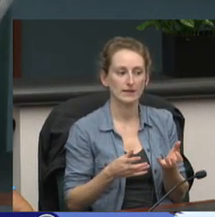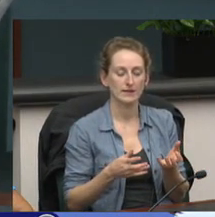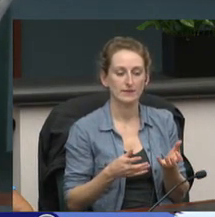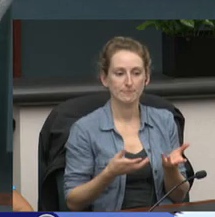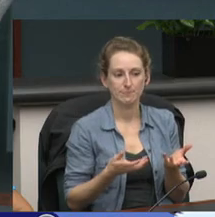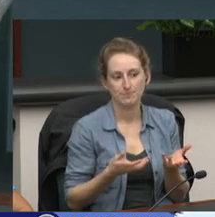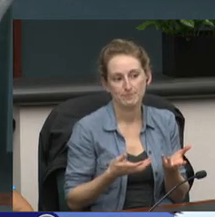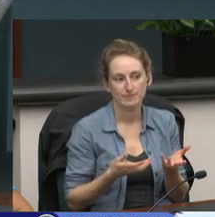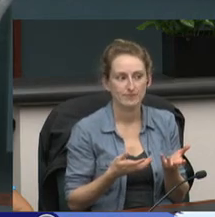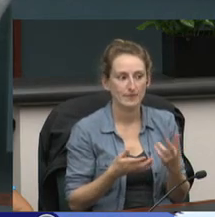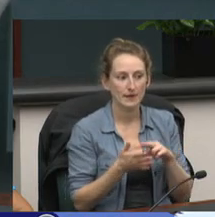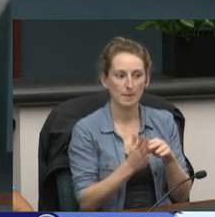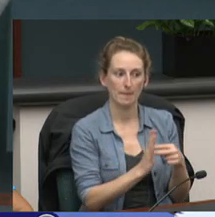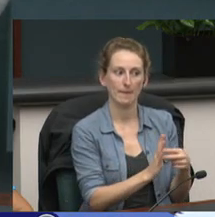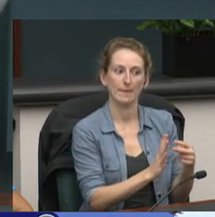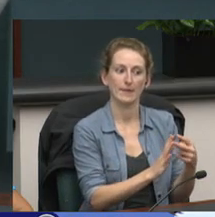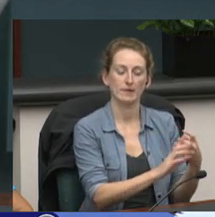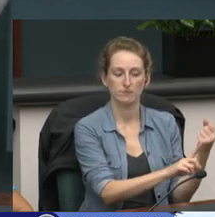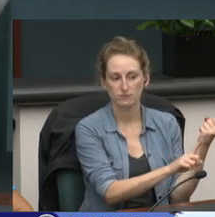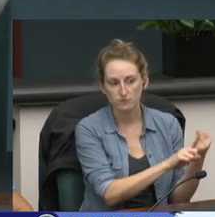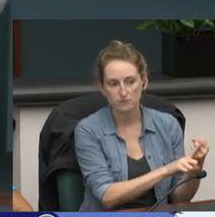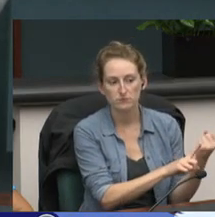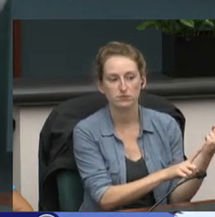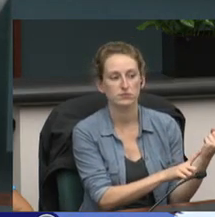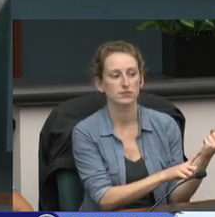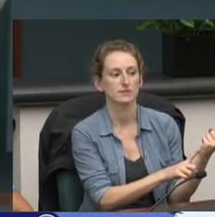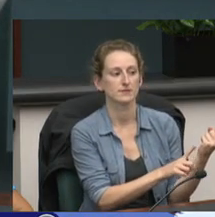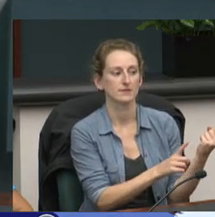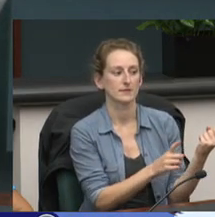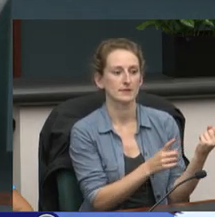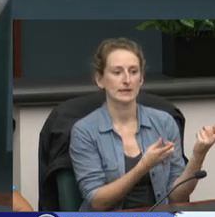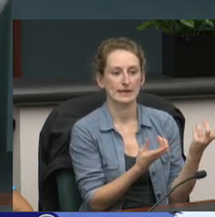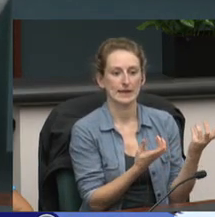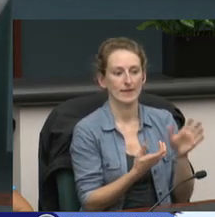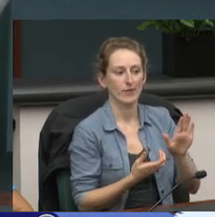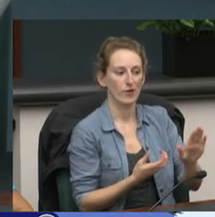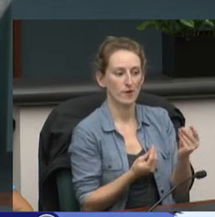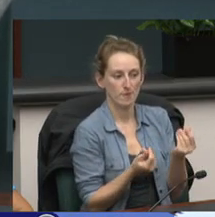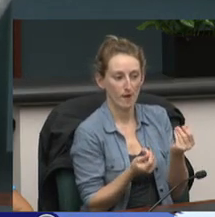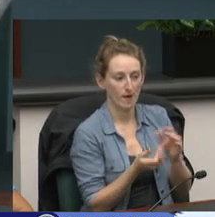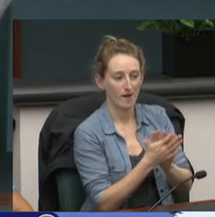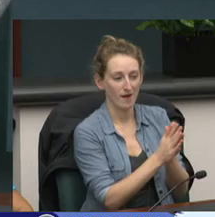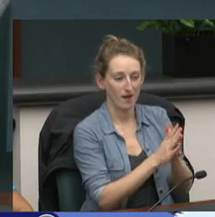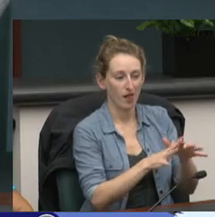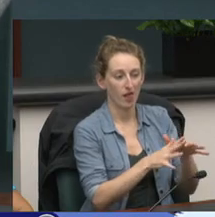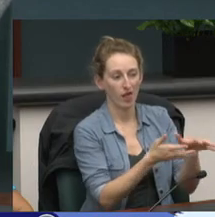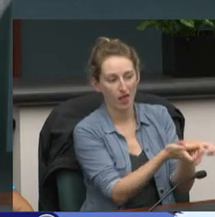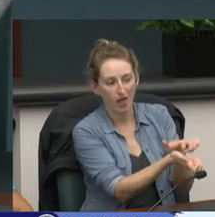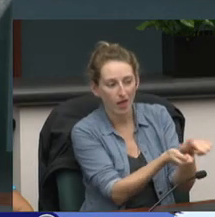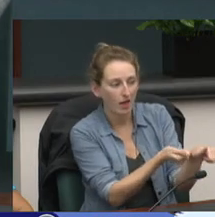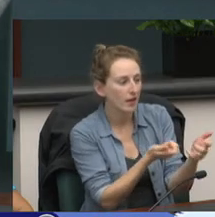impacts on the property owner site keep getting worse and worse and is there any